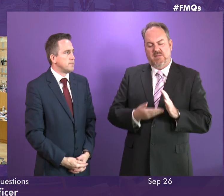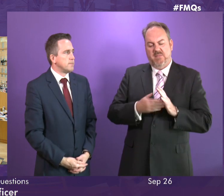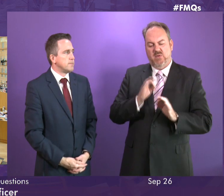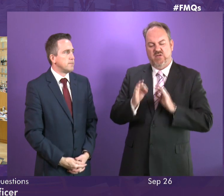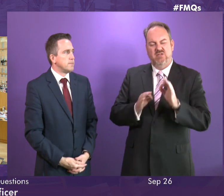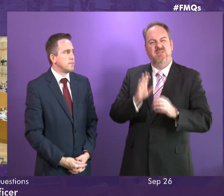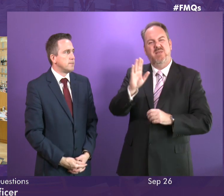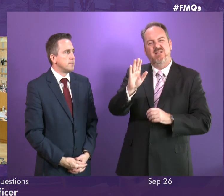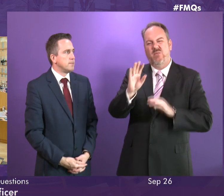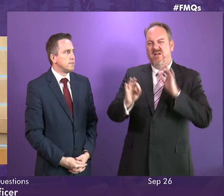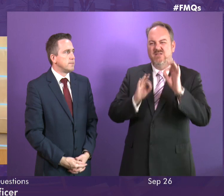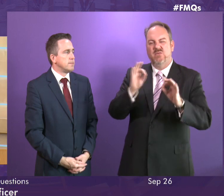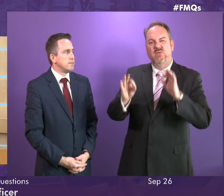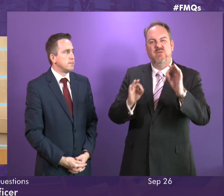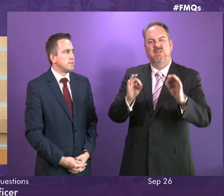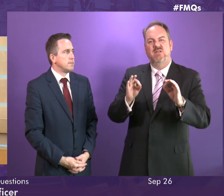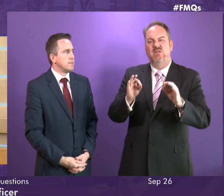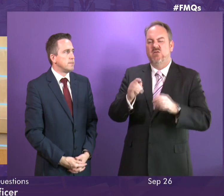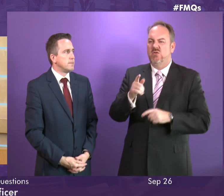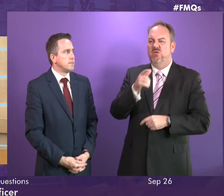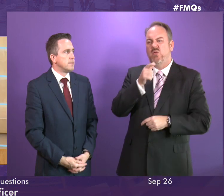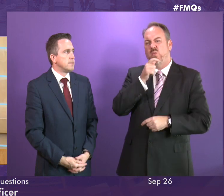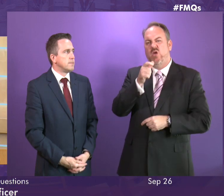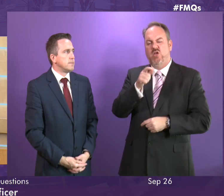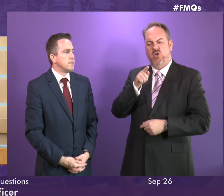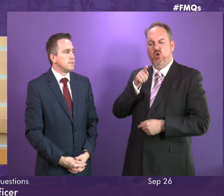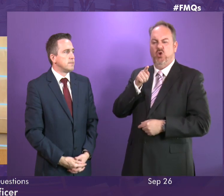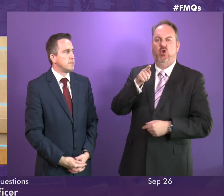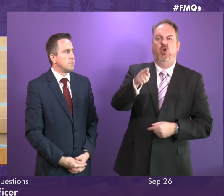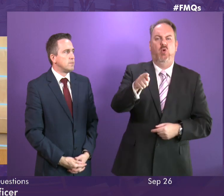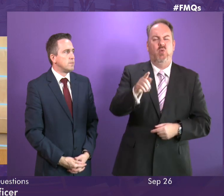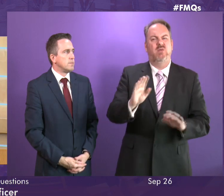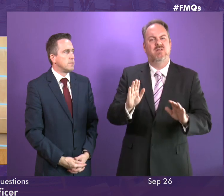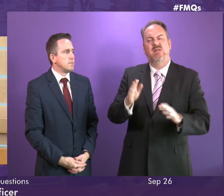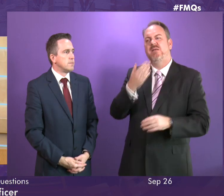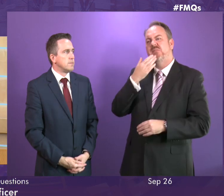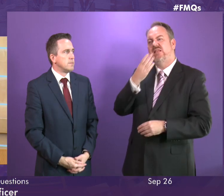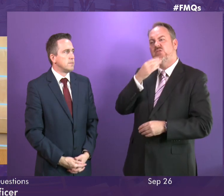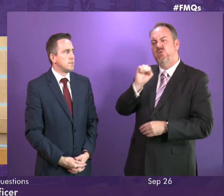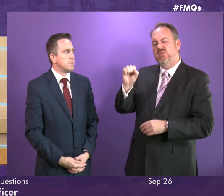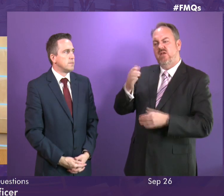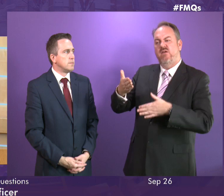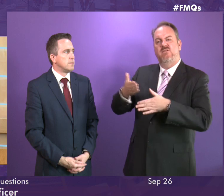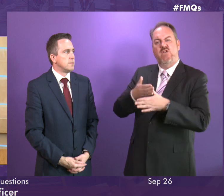However, before I move on to those, I encourage all members not to use the term “you” in the chamber. They should address the First Minister by her title or her name, but they